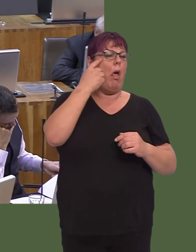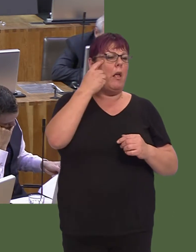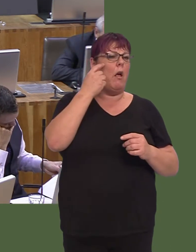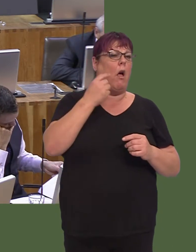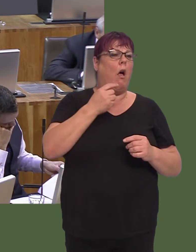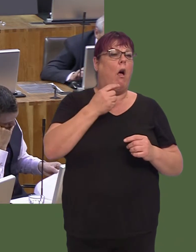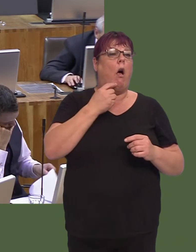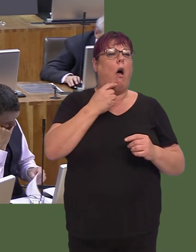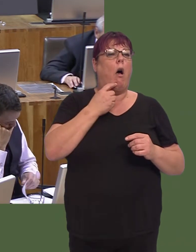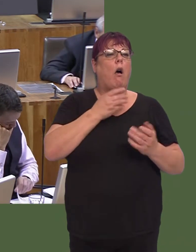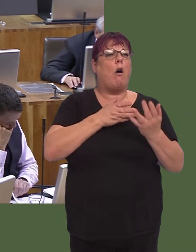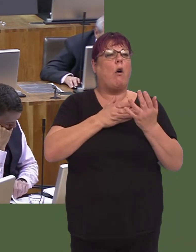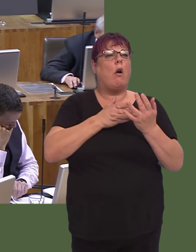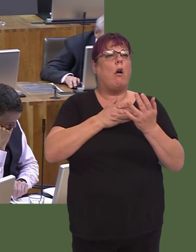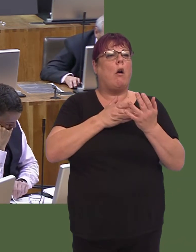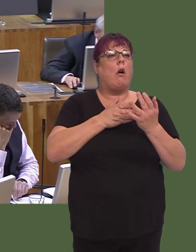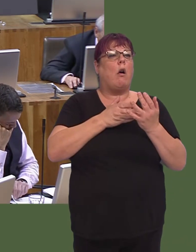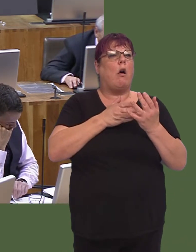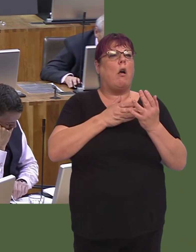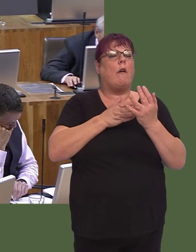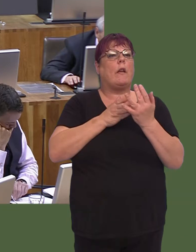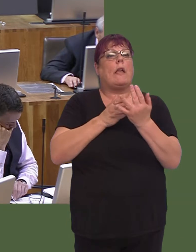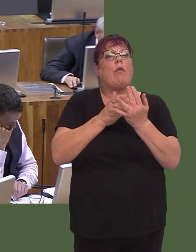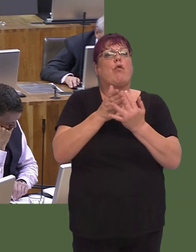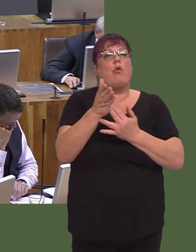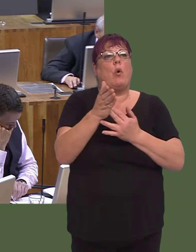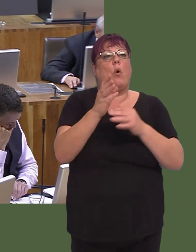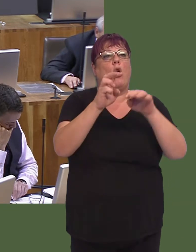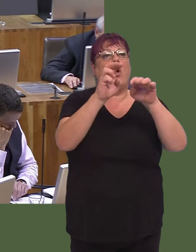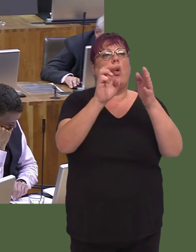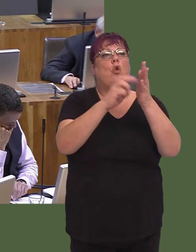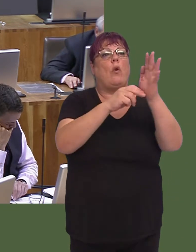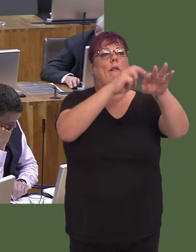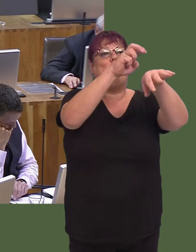easier to get through the Northern Ireland ports rather than the Welsh ports, then, of